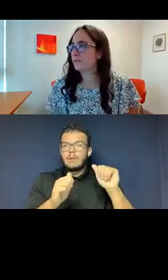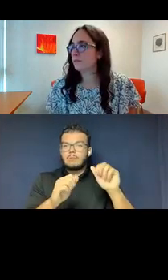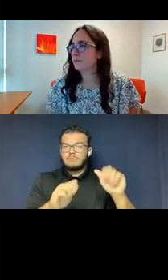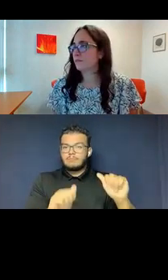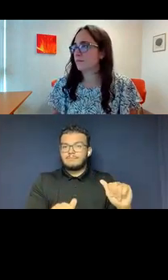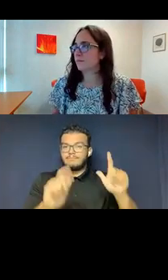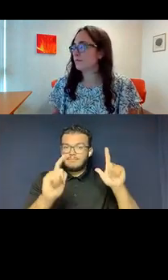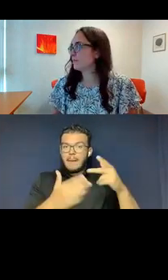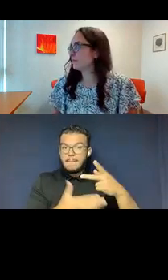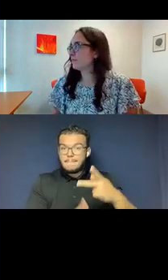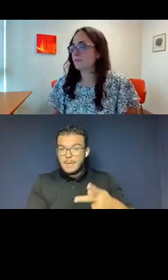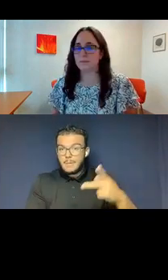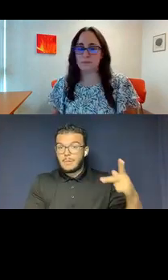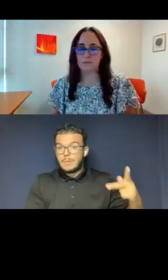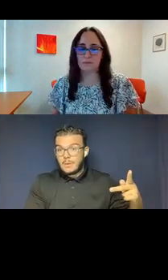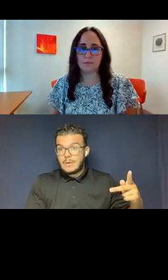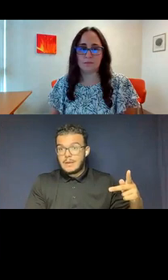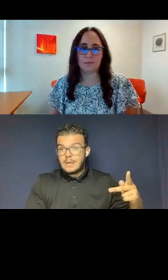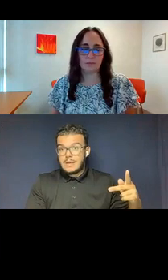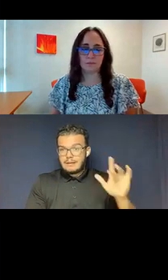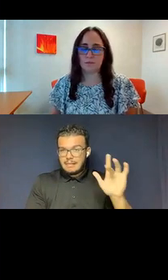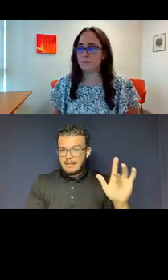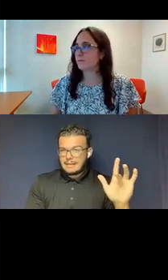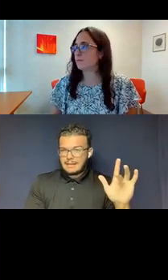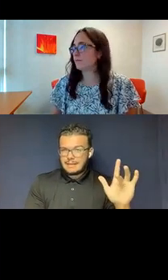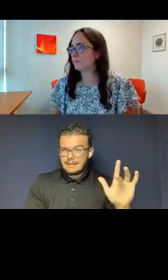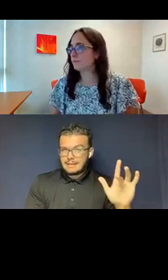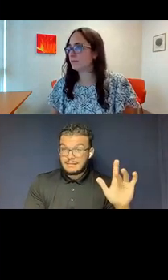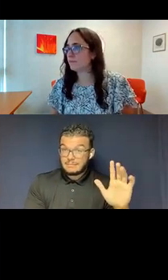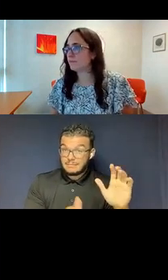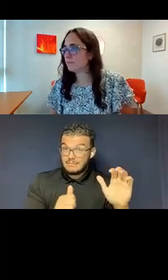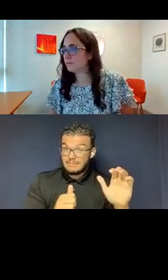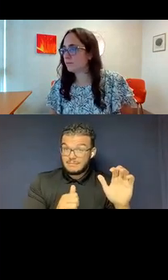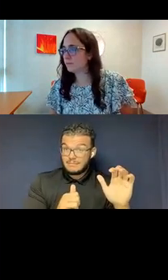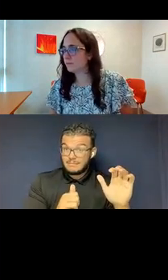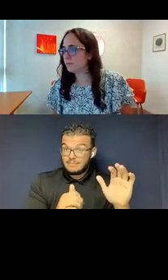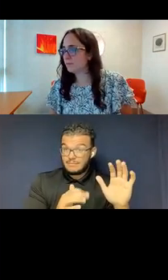I will click, "From slide."